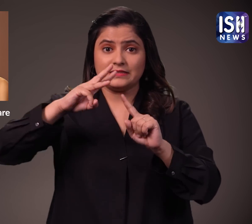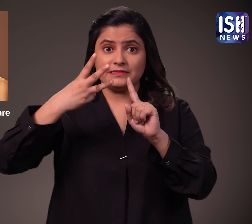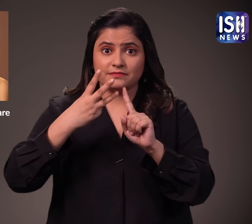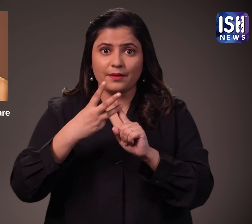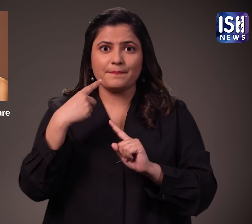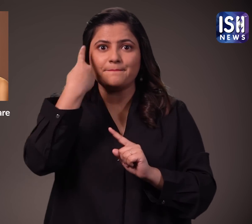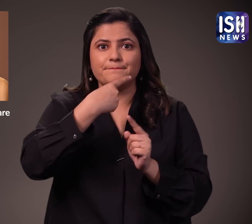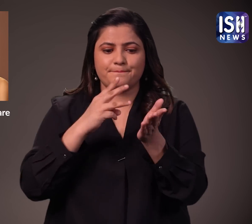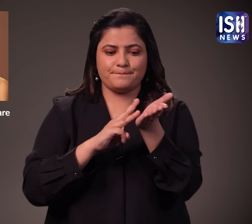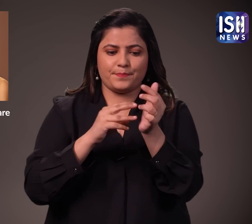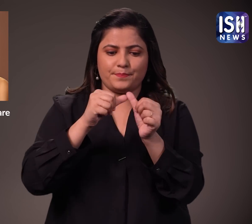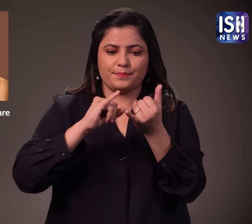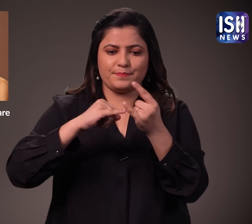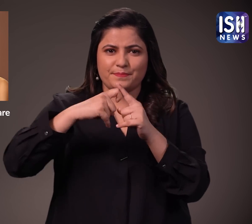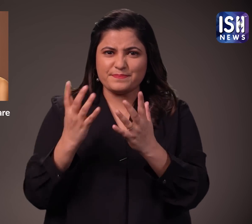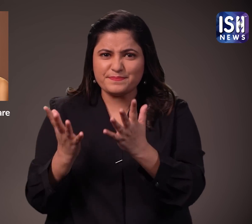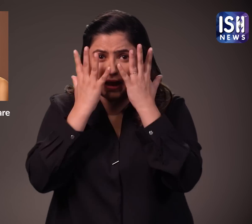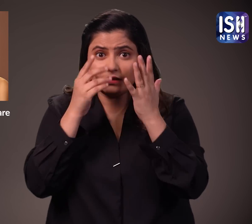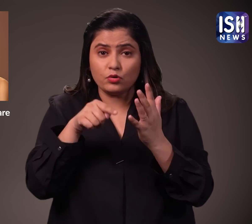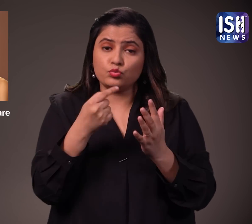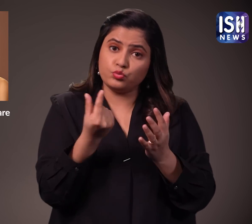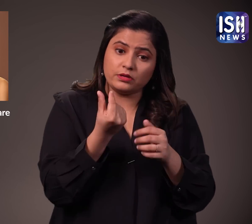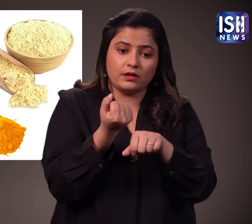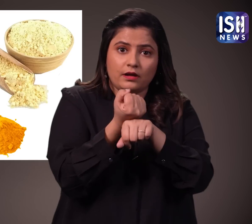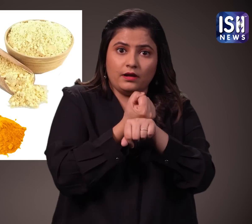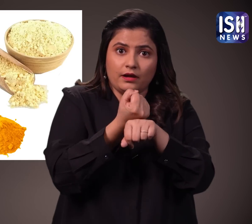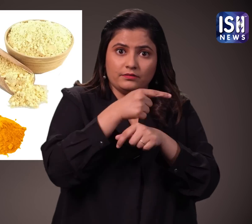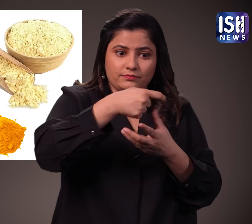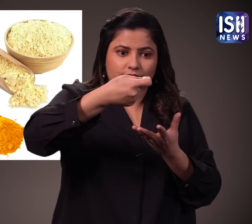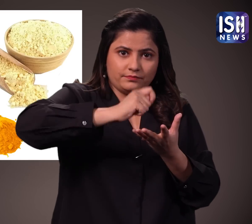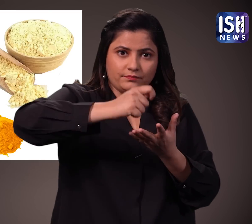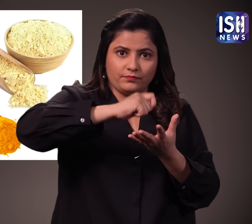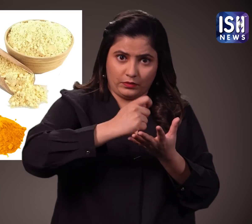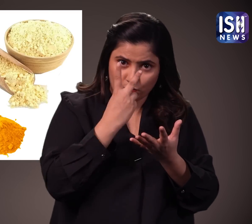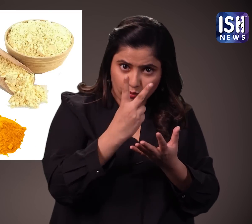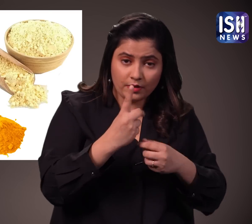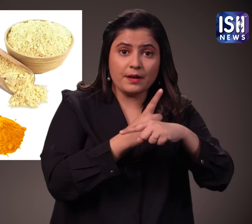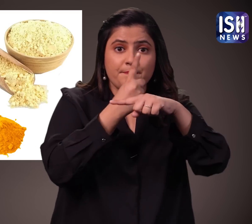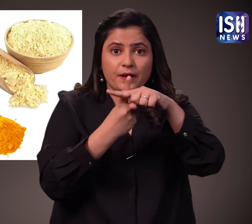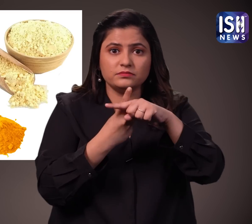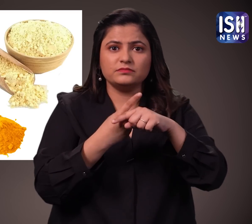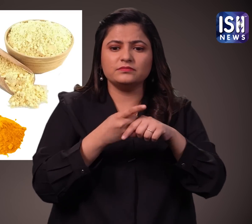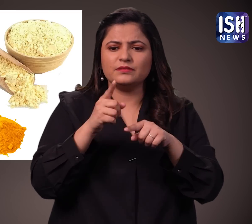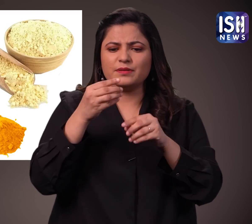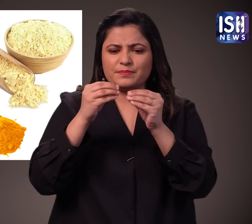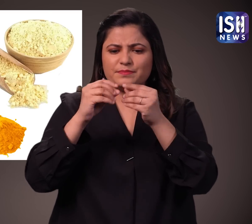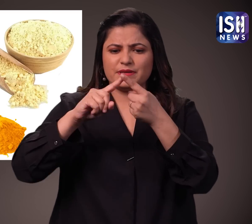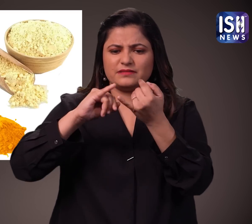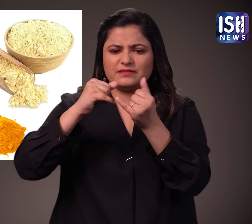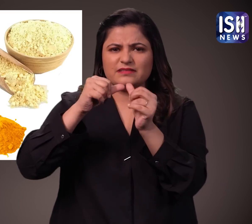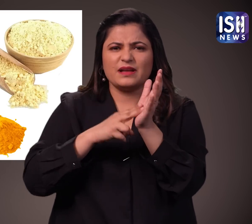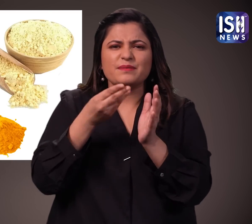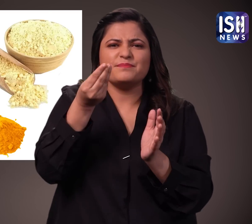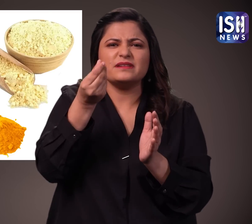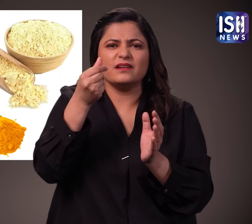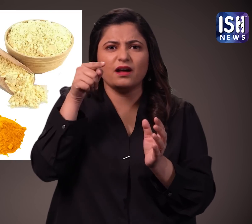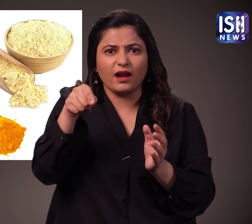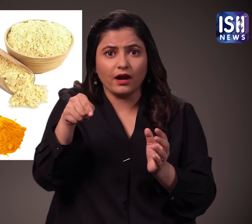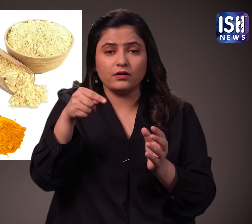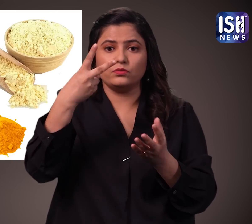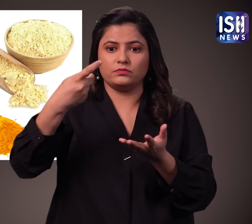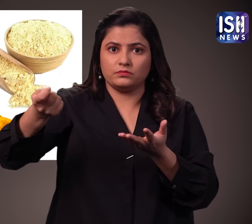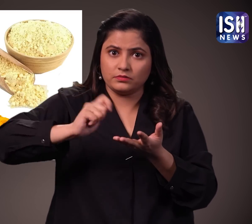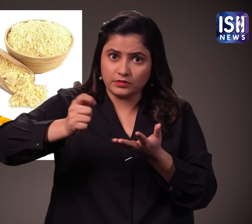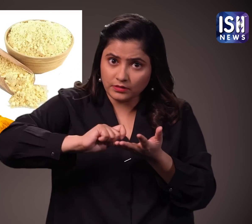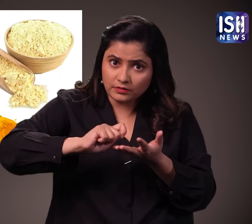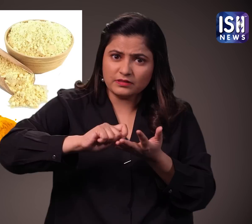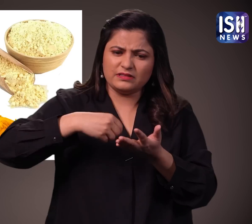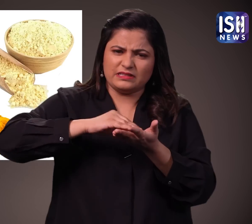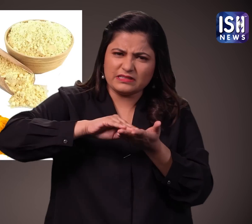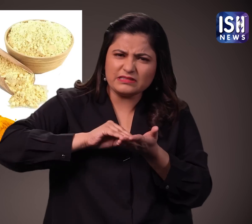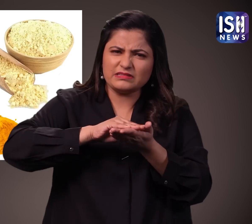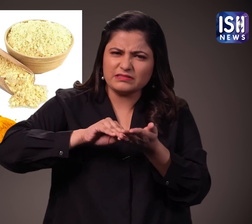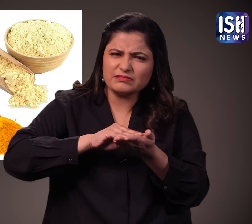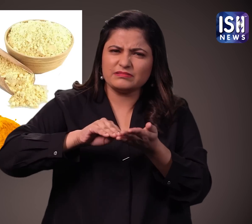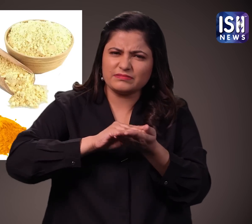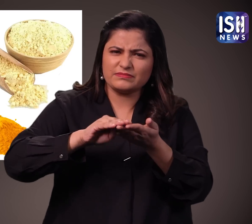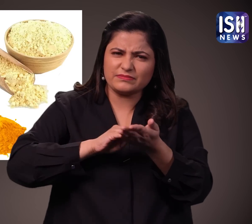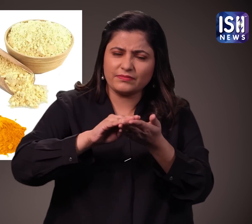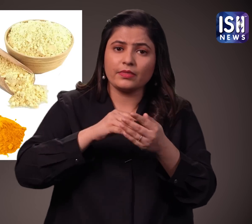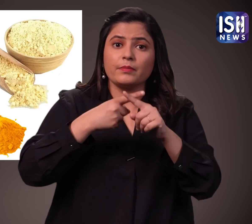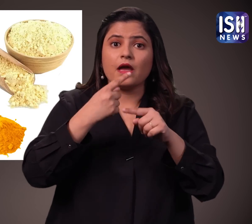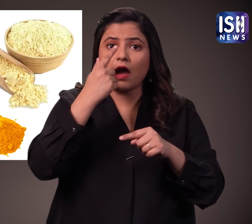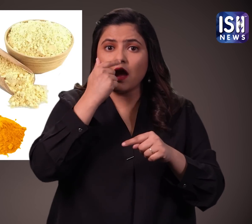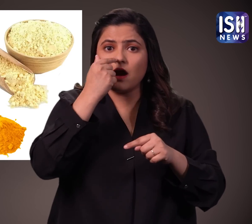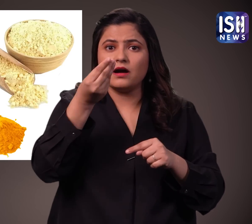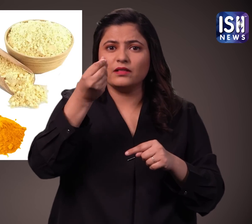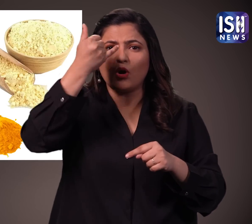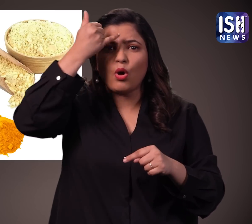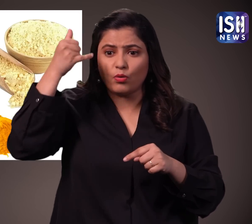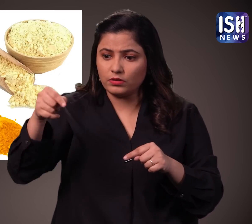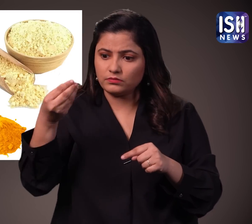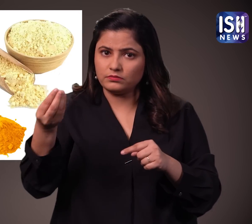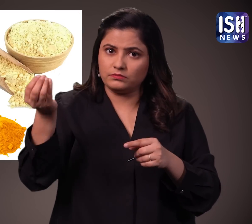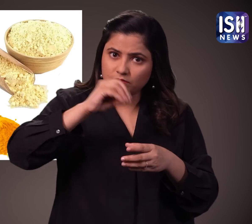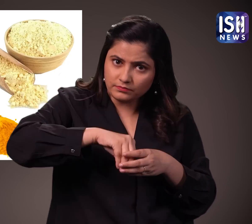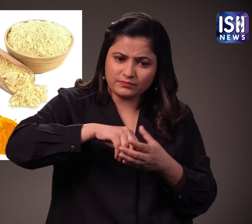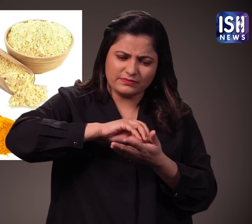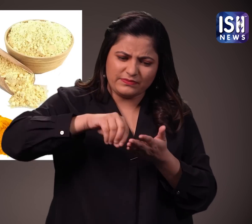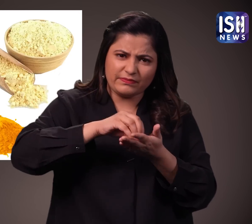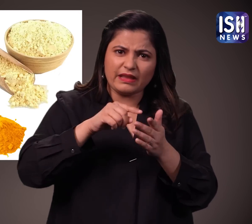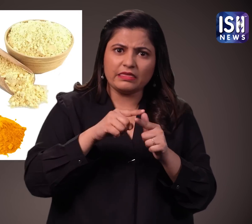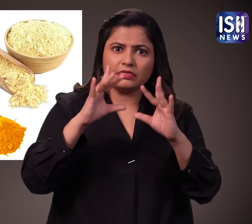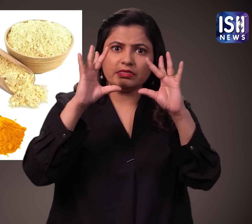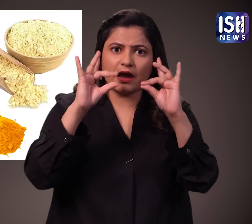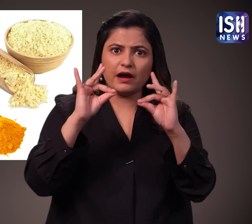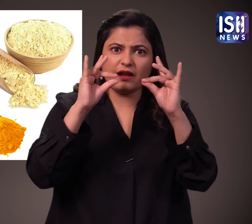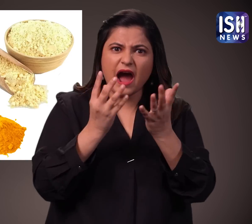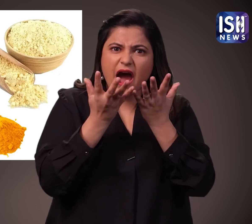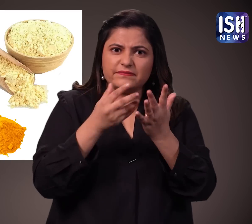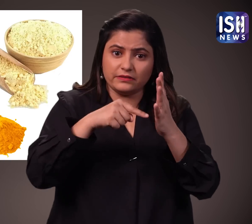3. Face mask: Mix ghee with 2 tablespoons of gram flour and 2 tablespoons of turmeric to make a thick paste.